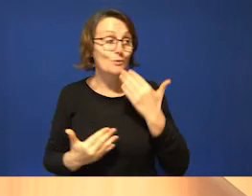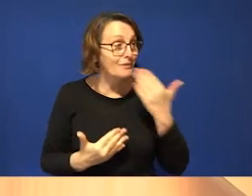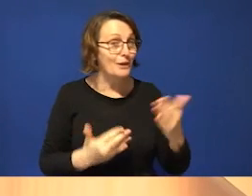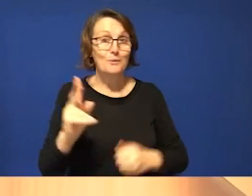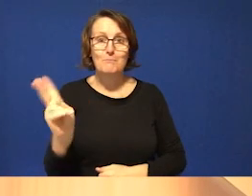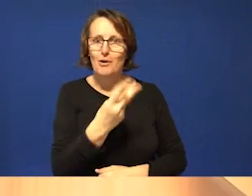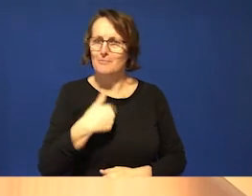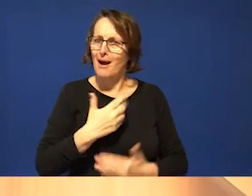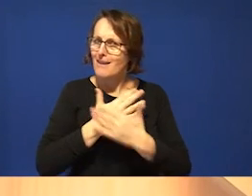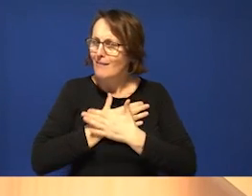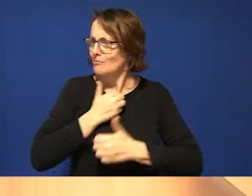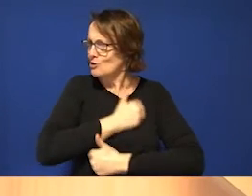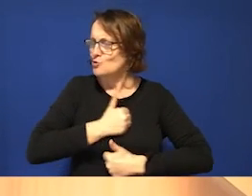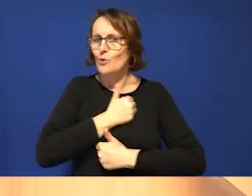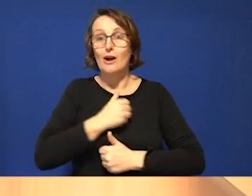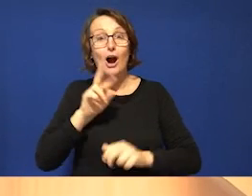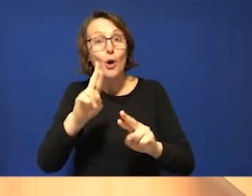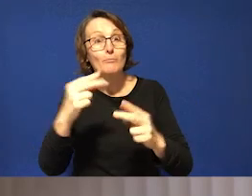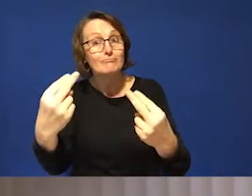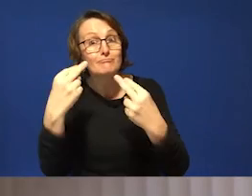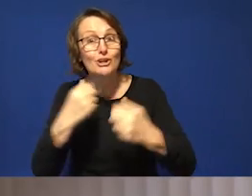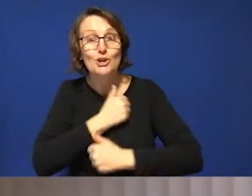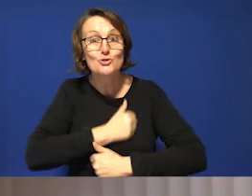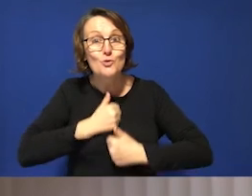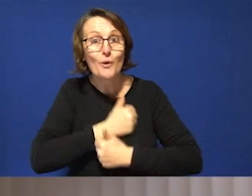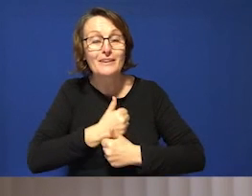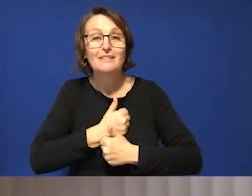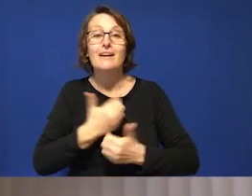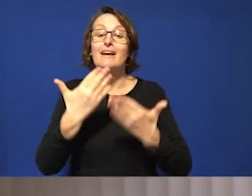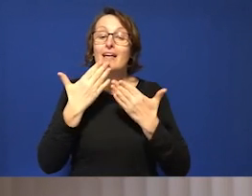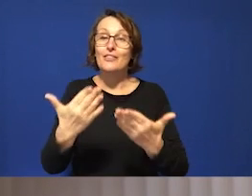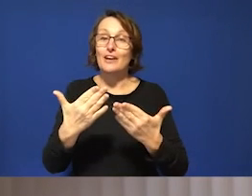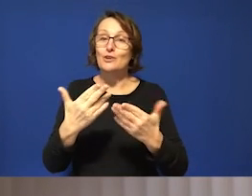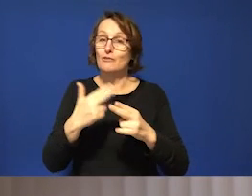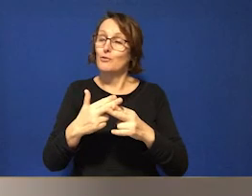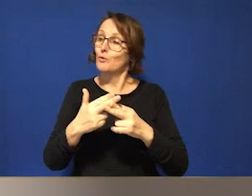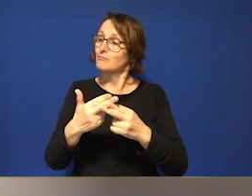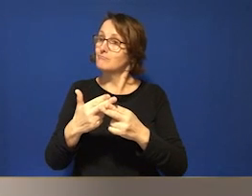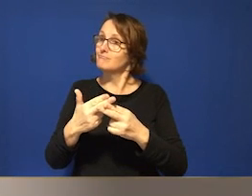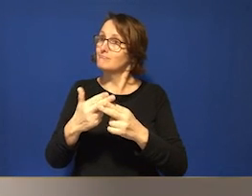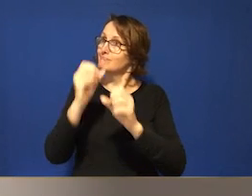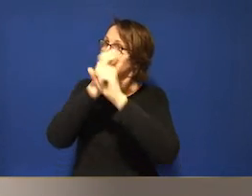I've loved that I'm hoping everybody else has. And thank you for giving us a glimpse into the process